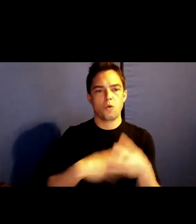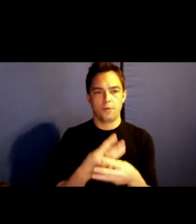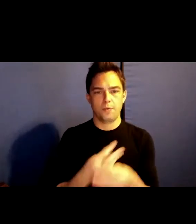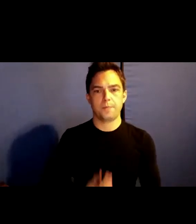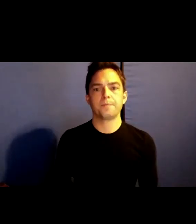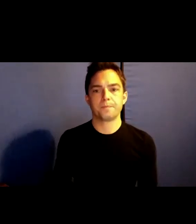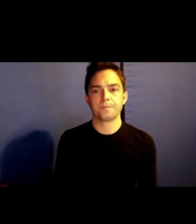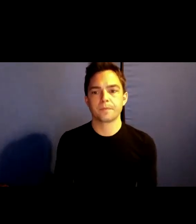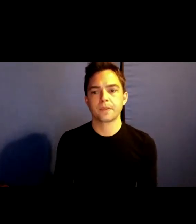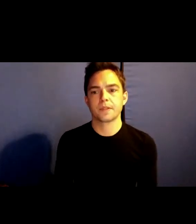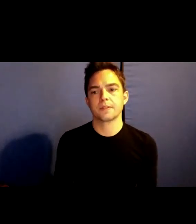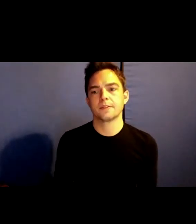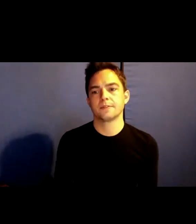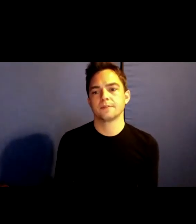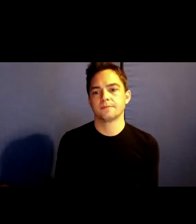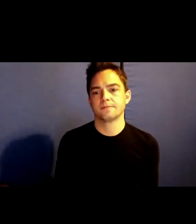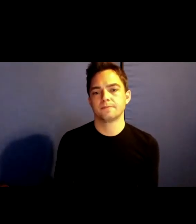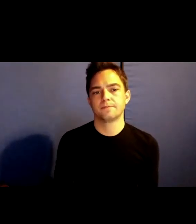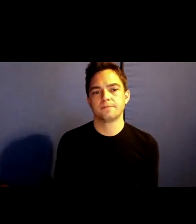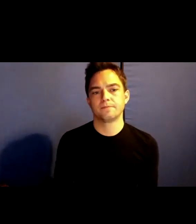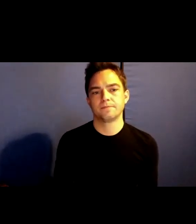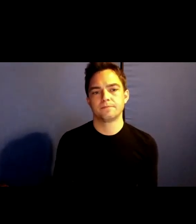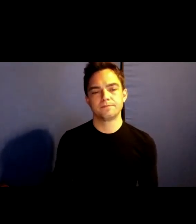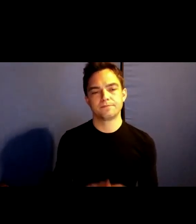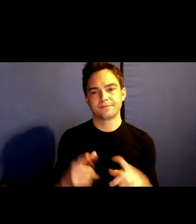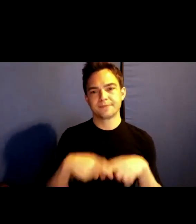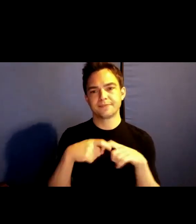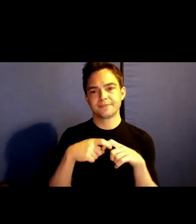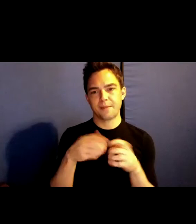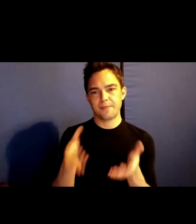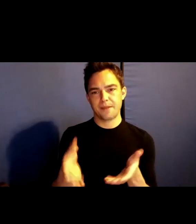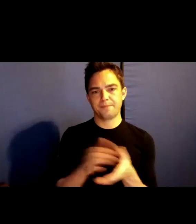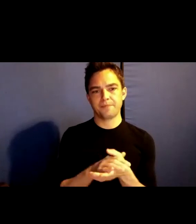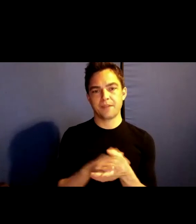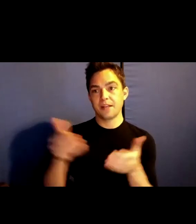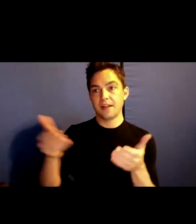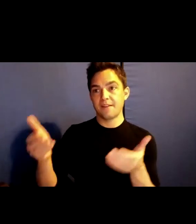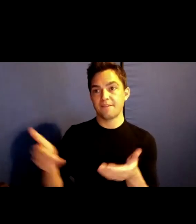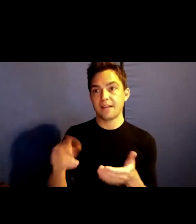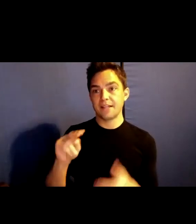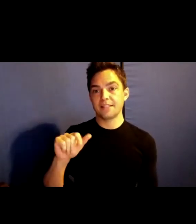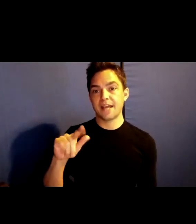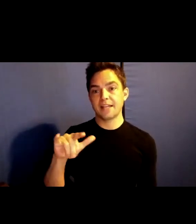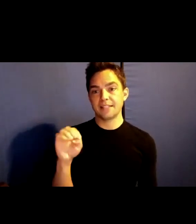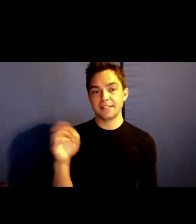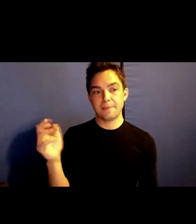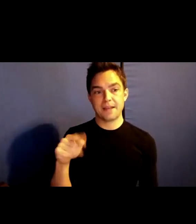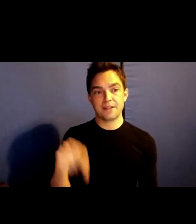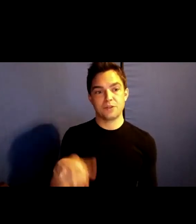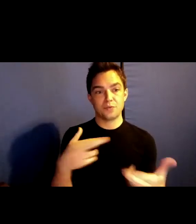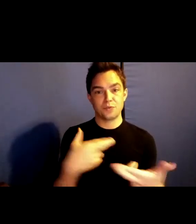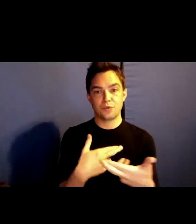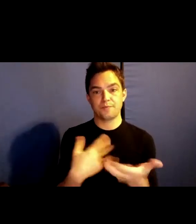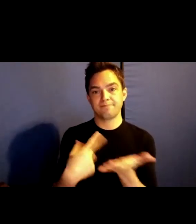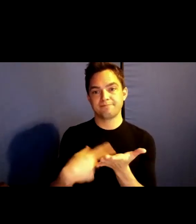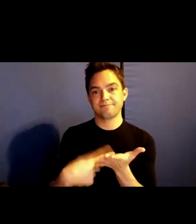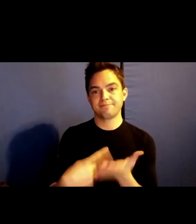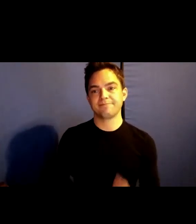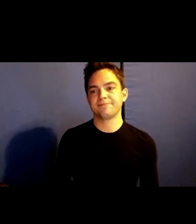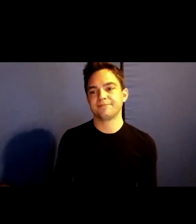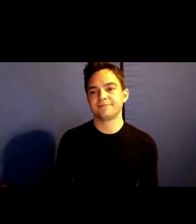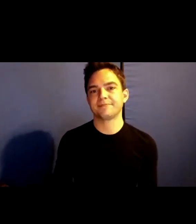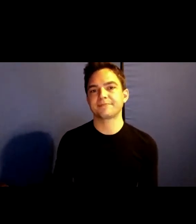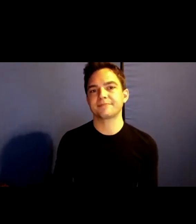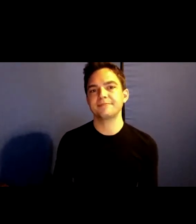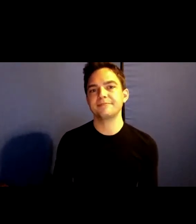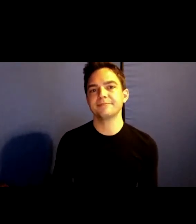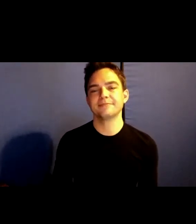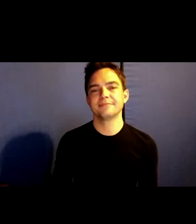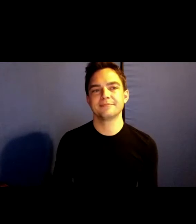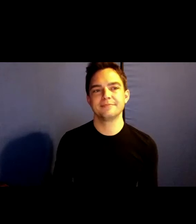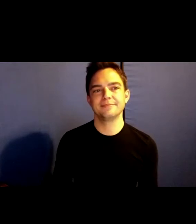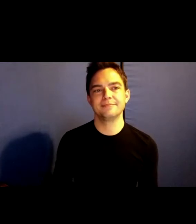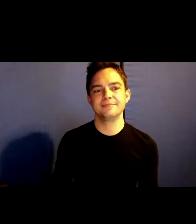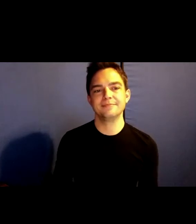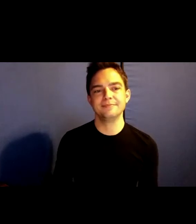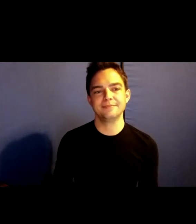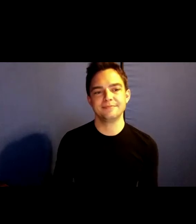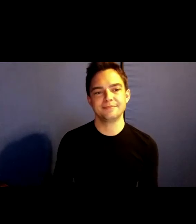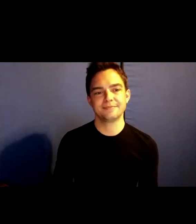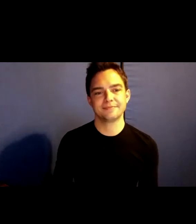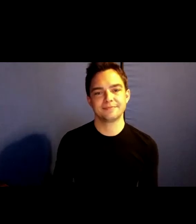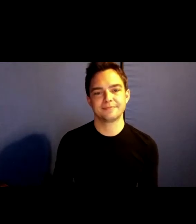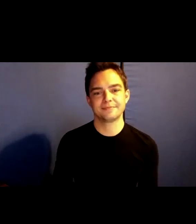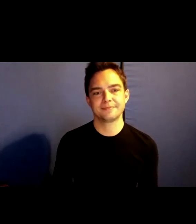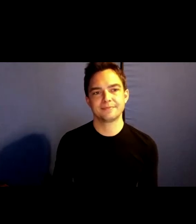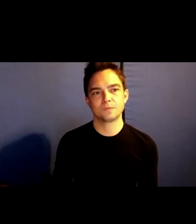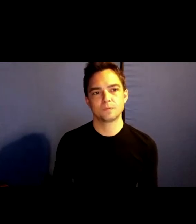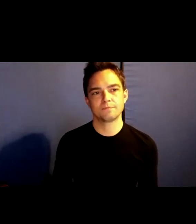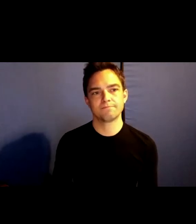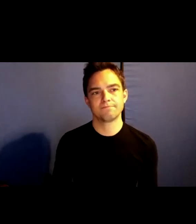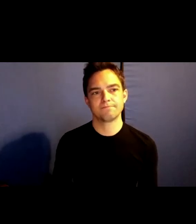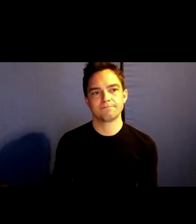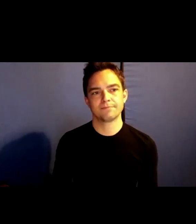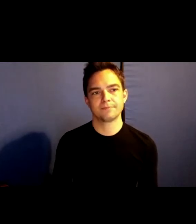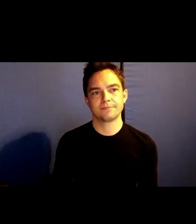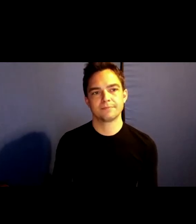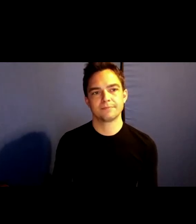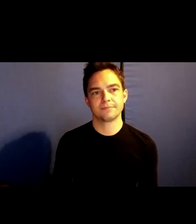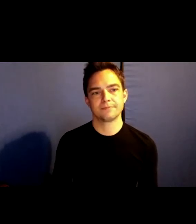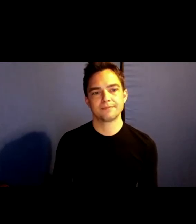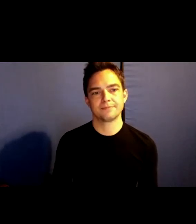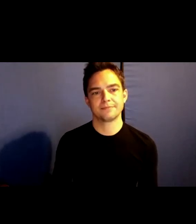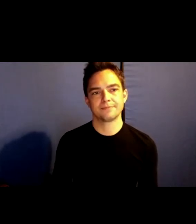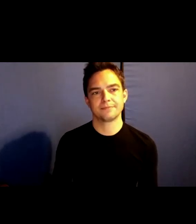I'll stop there and invite Natalie back into the room.